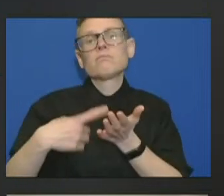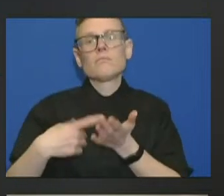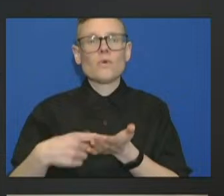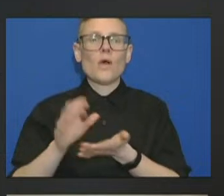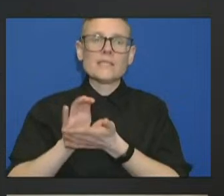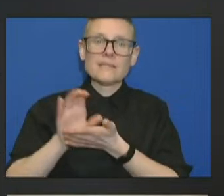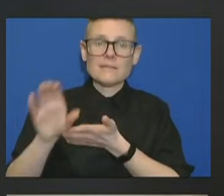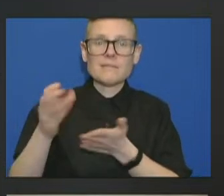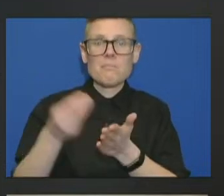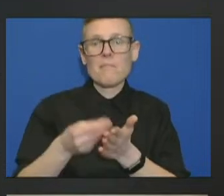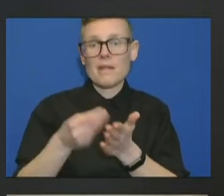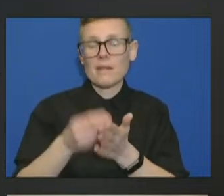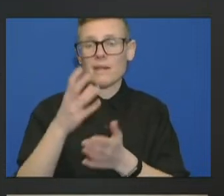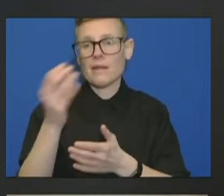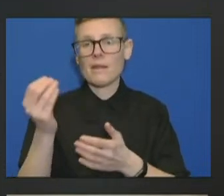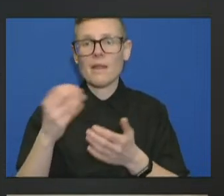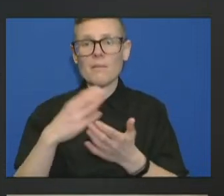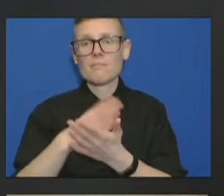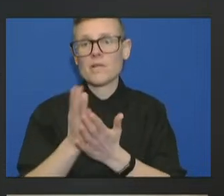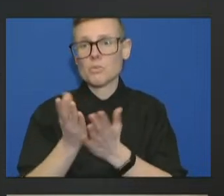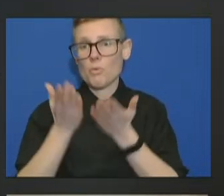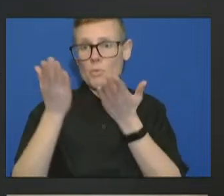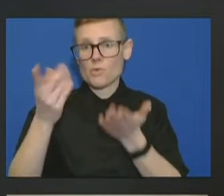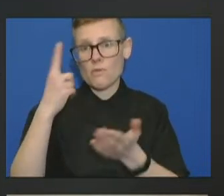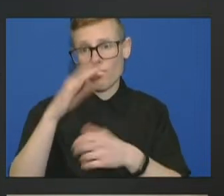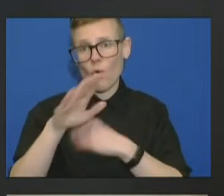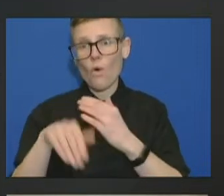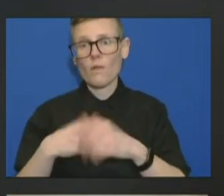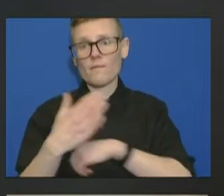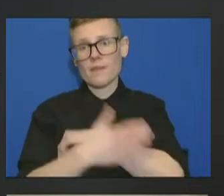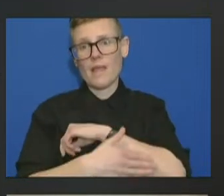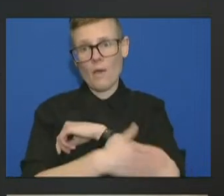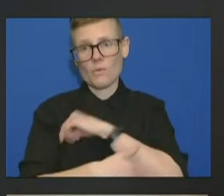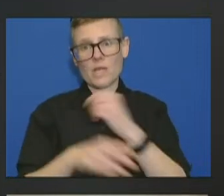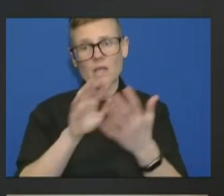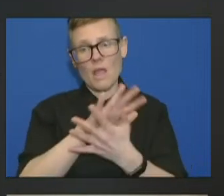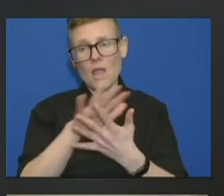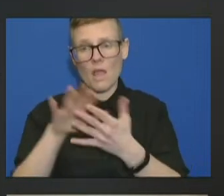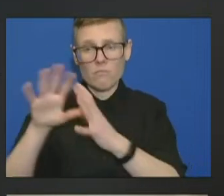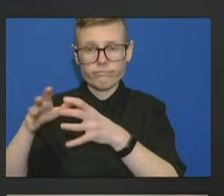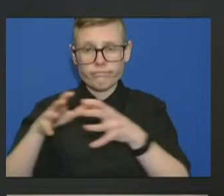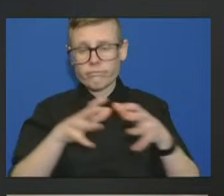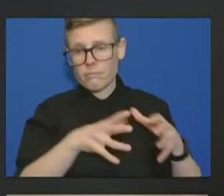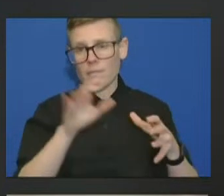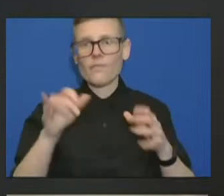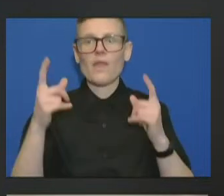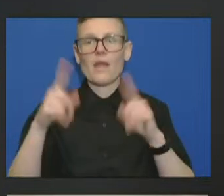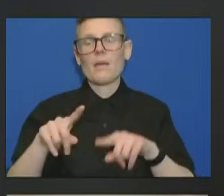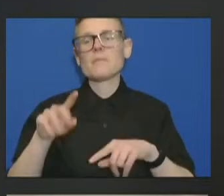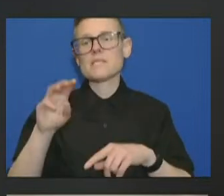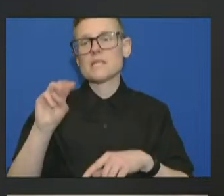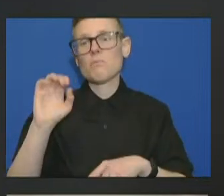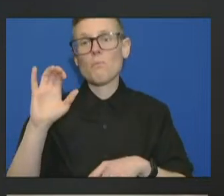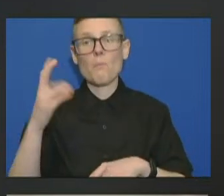Council then holds public hearings and deliberates on spending and revenue proposals